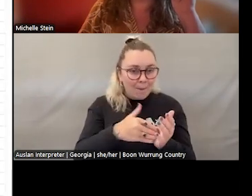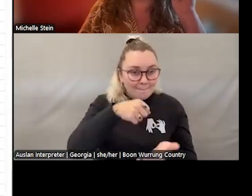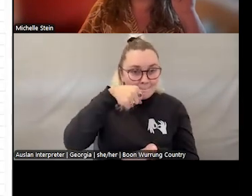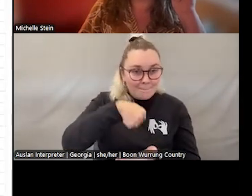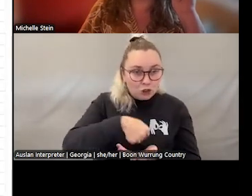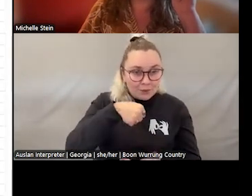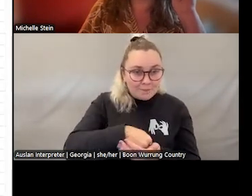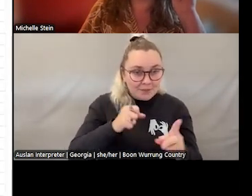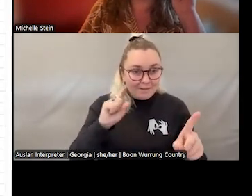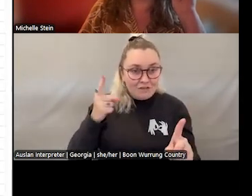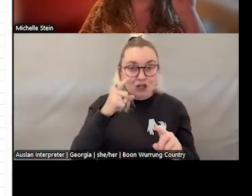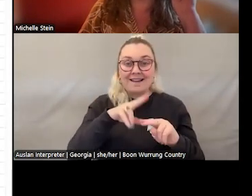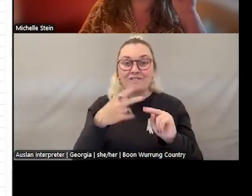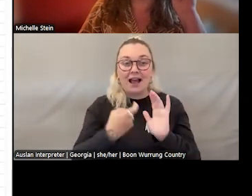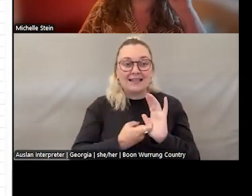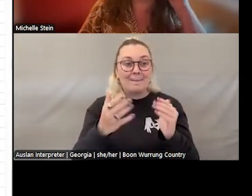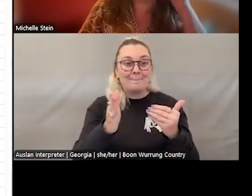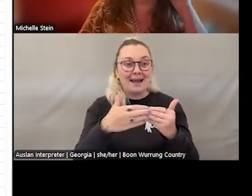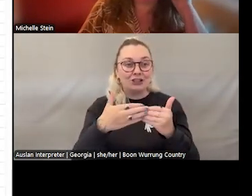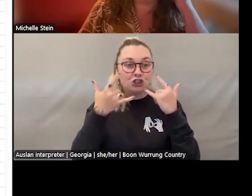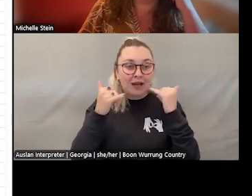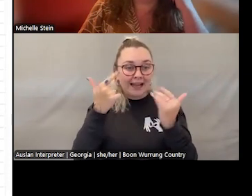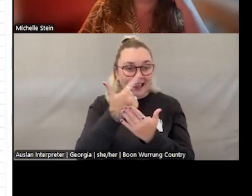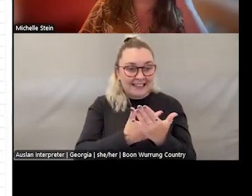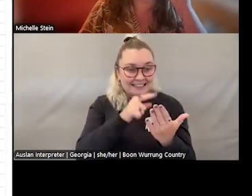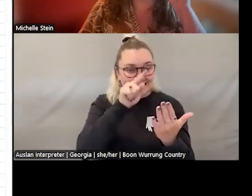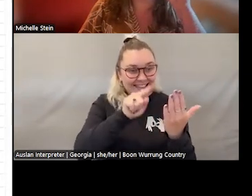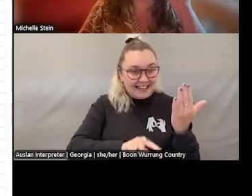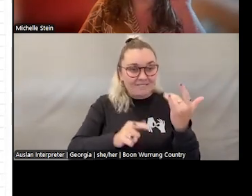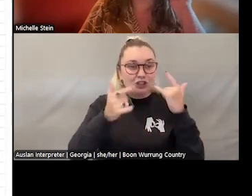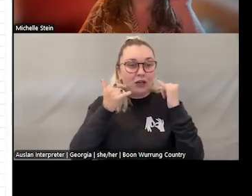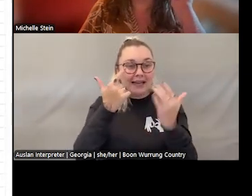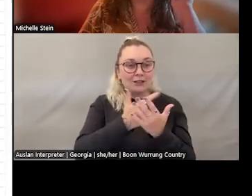It says first Friday maintenance checklist and over checklist for you to look at. What your